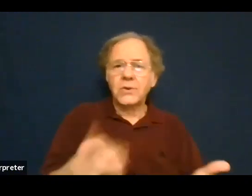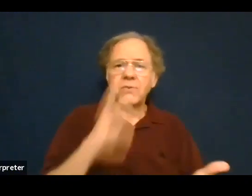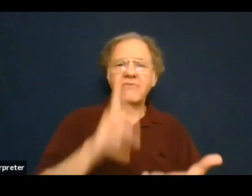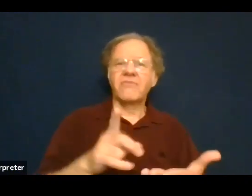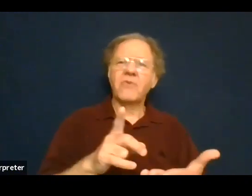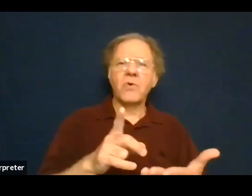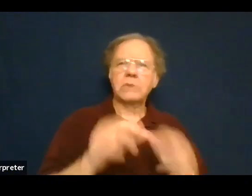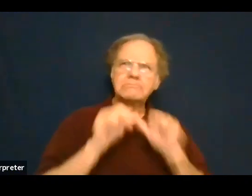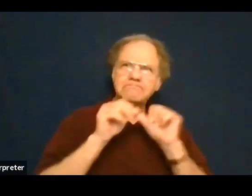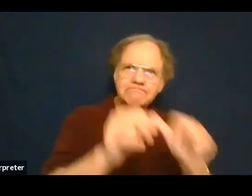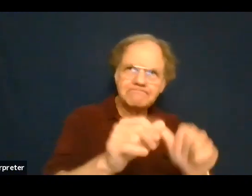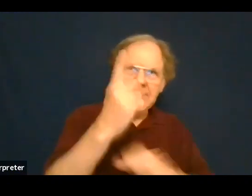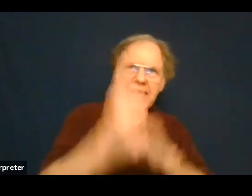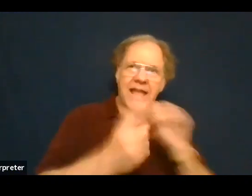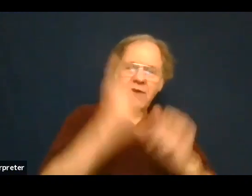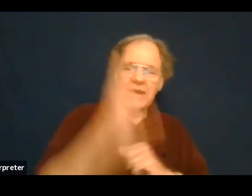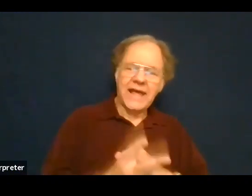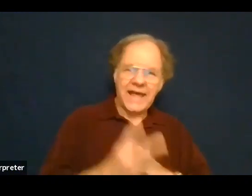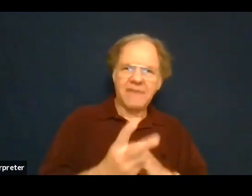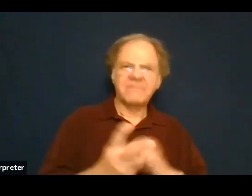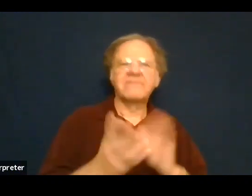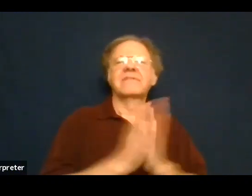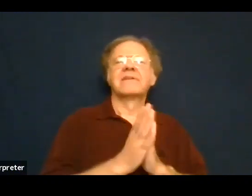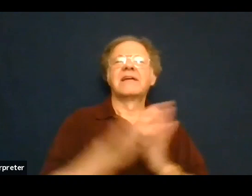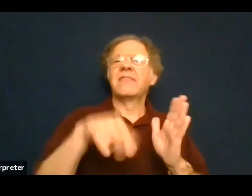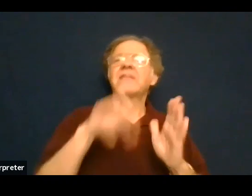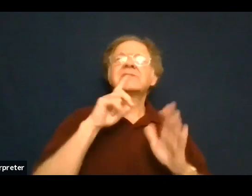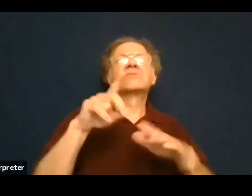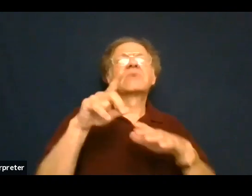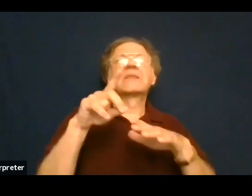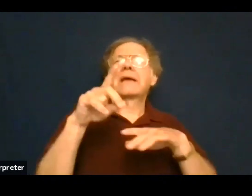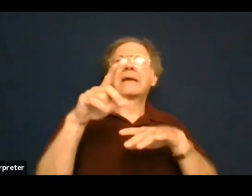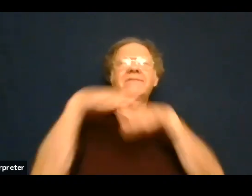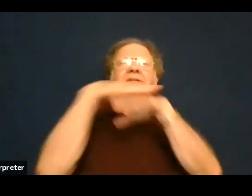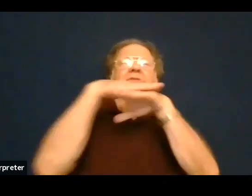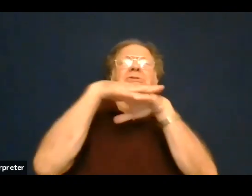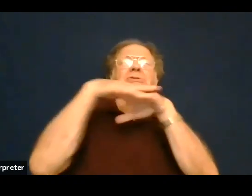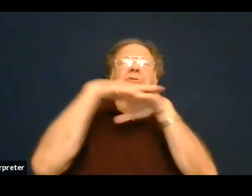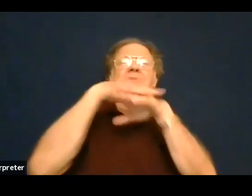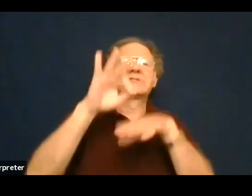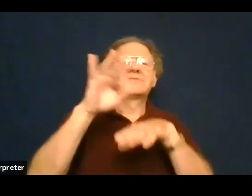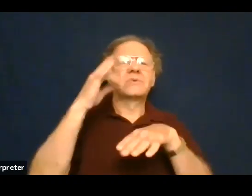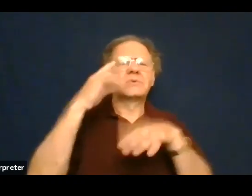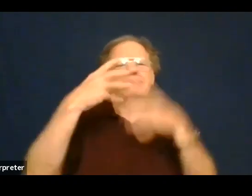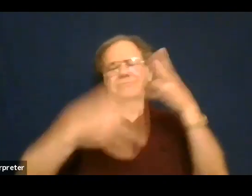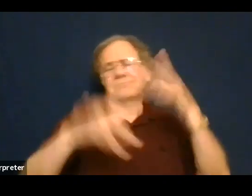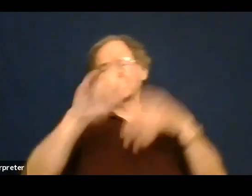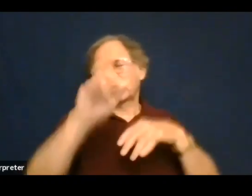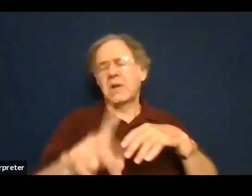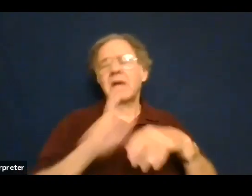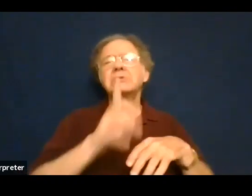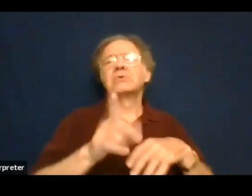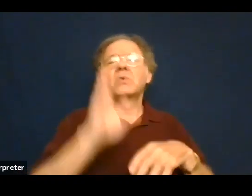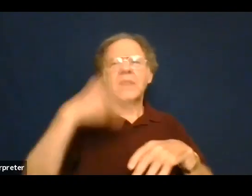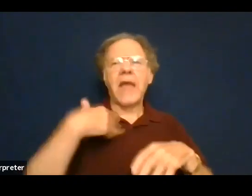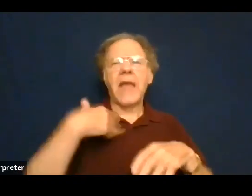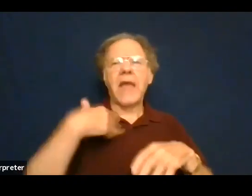I think this is just the tip of the iceberg questions. And I'm sure there will be updates to some of these things